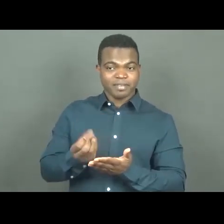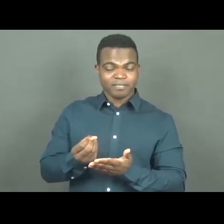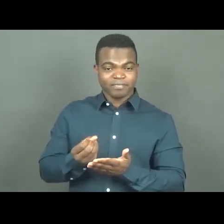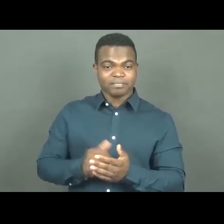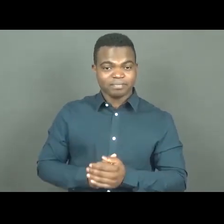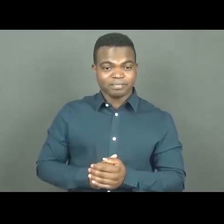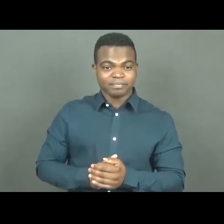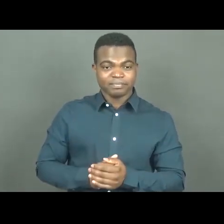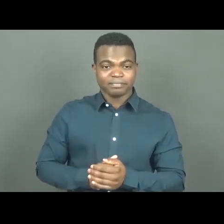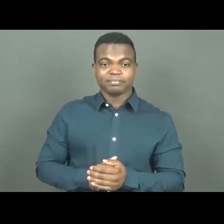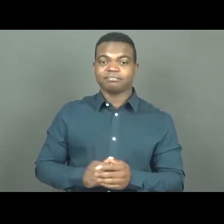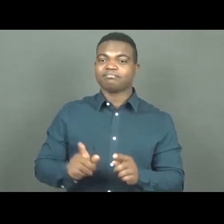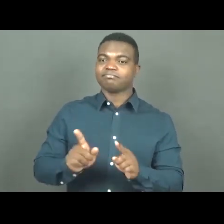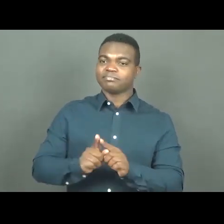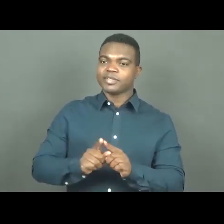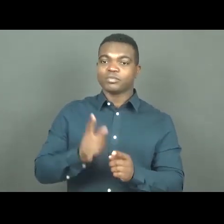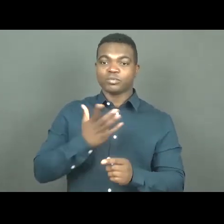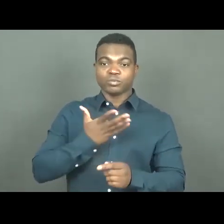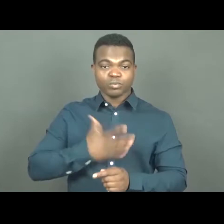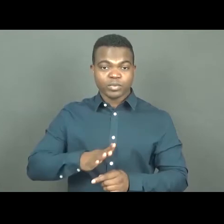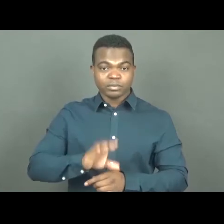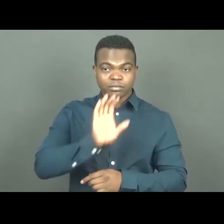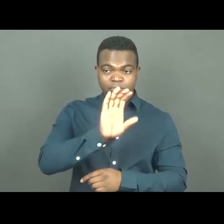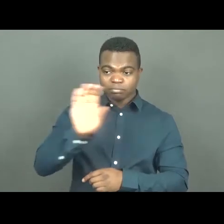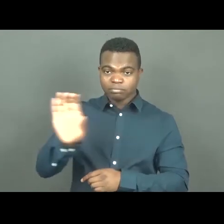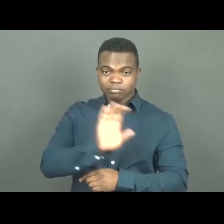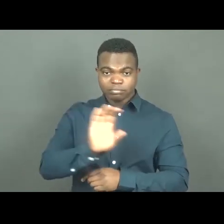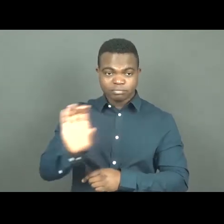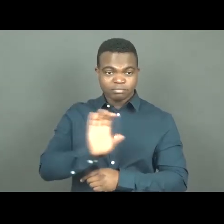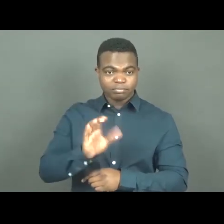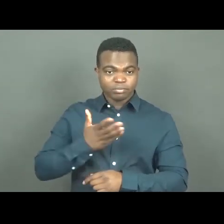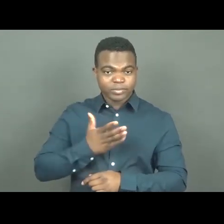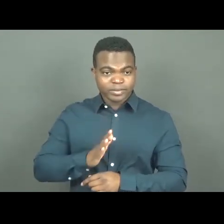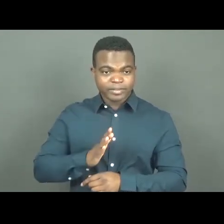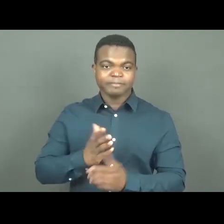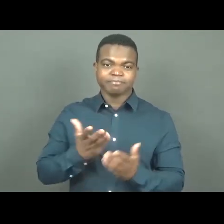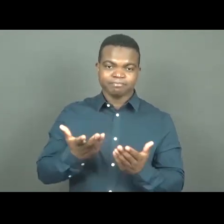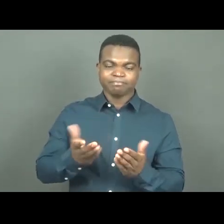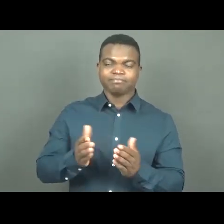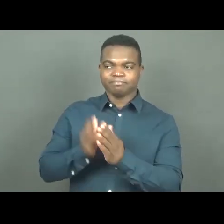Live captions are also available for this event. Click the CC closed captions button